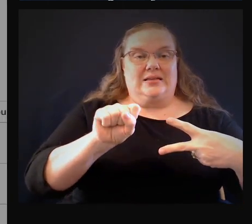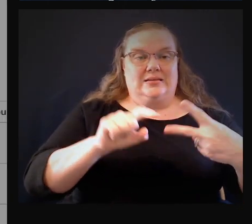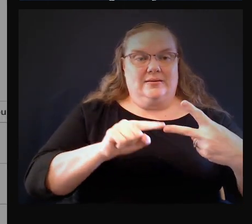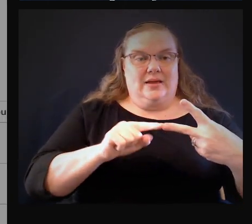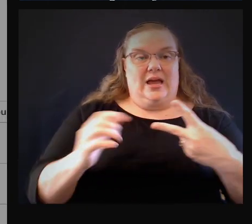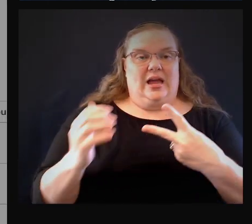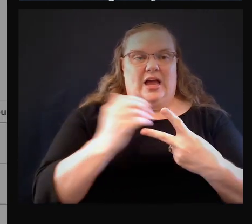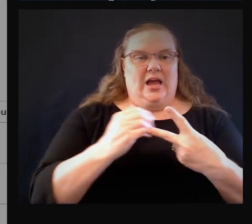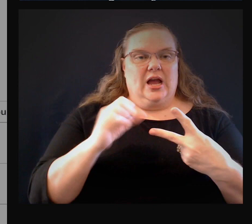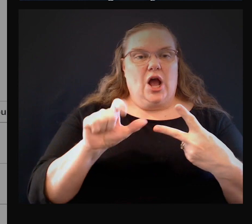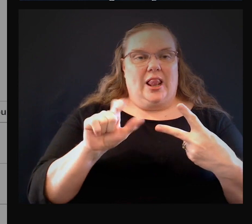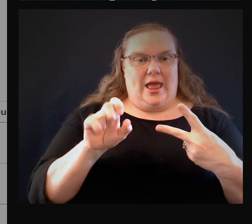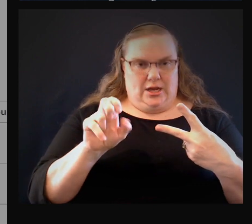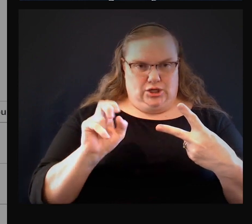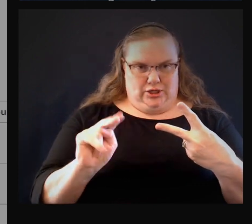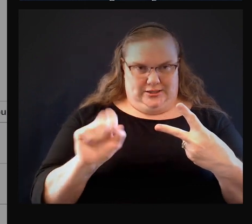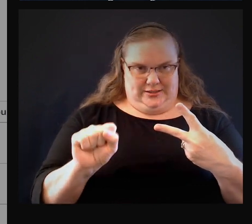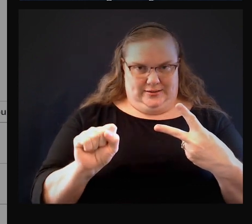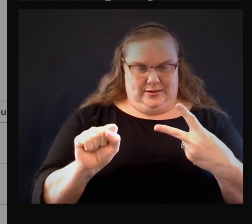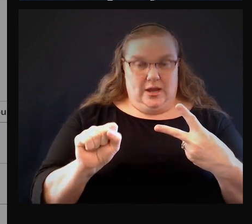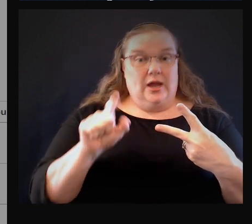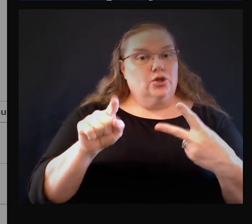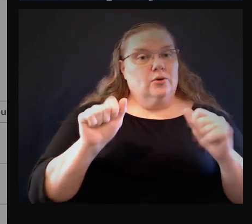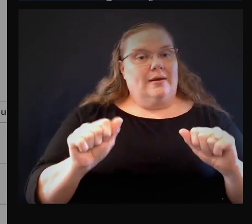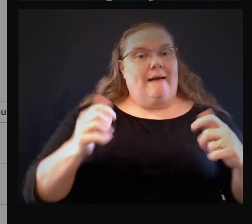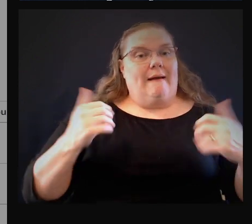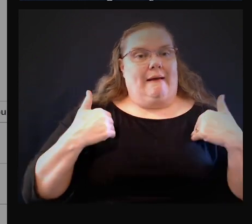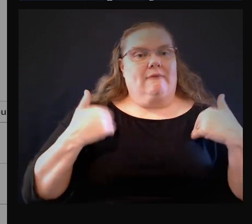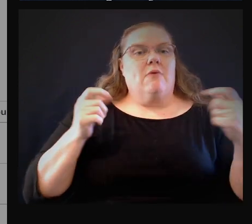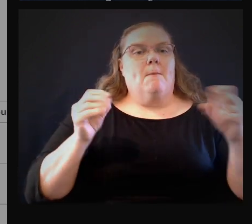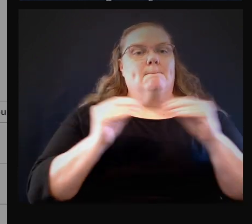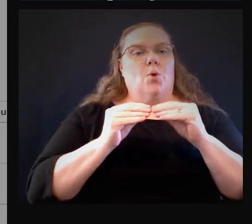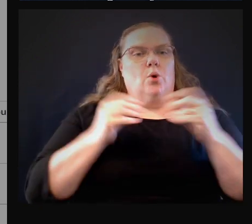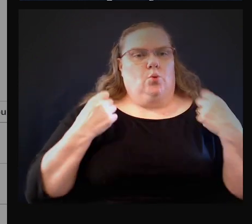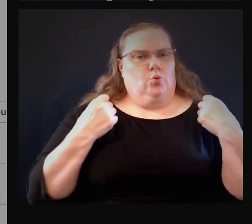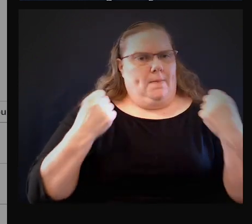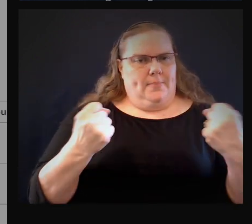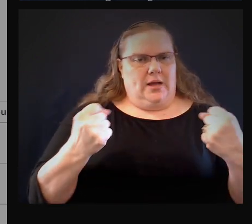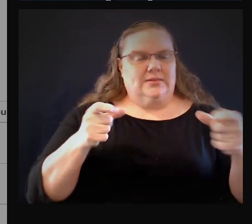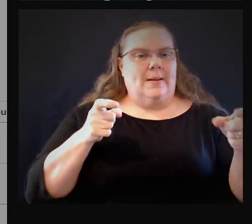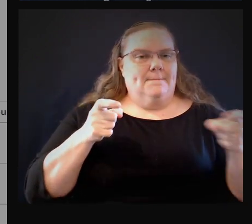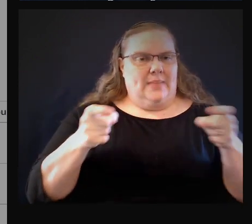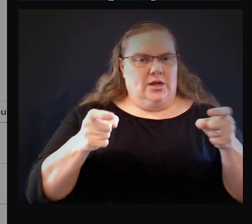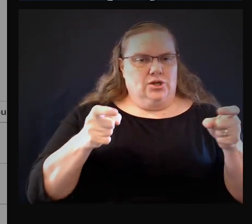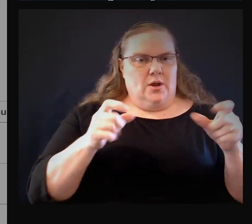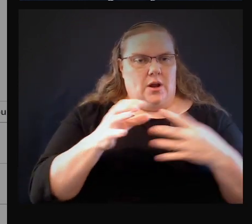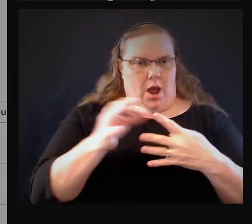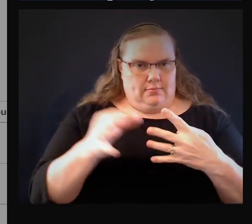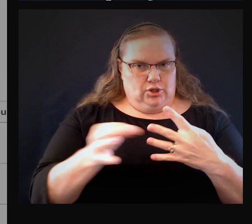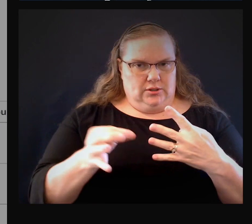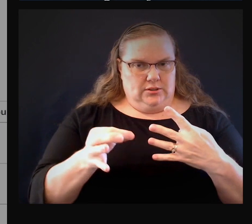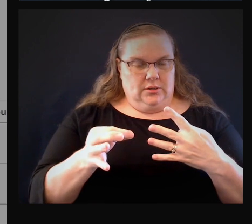These are tools for you to handle more robust management options. Collections allow you to create multiple inventories per player,